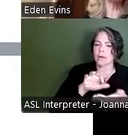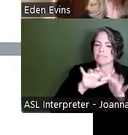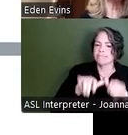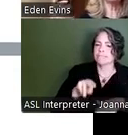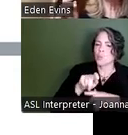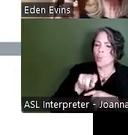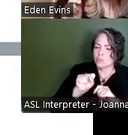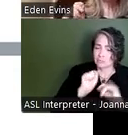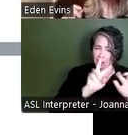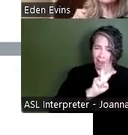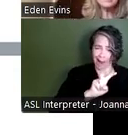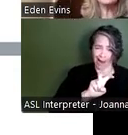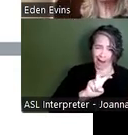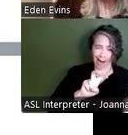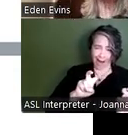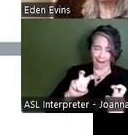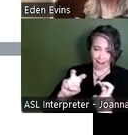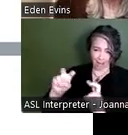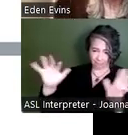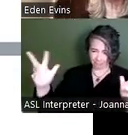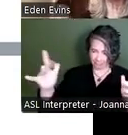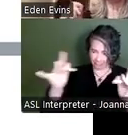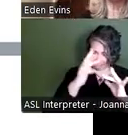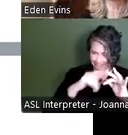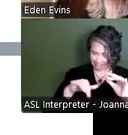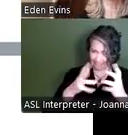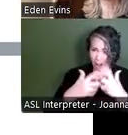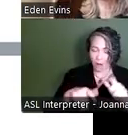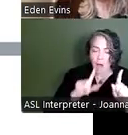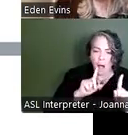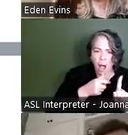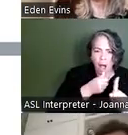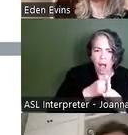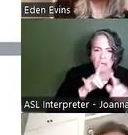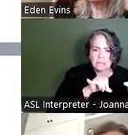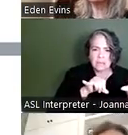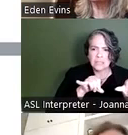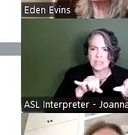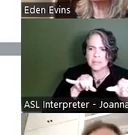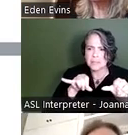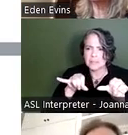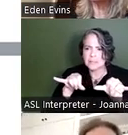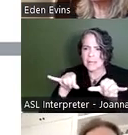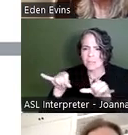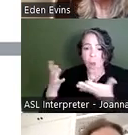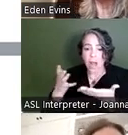And in doing that, he identified hits for people with social symptoms in the social realm,